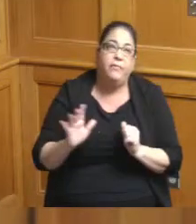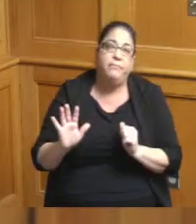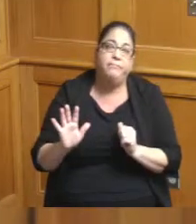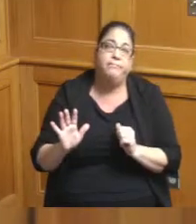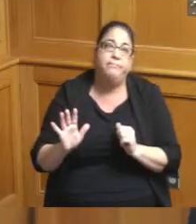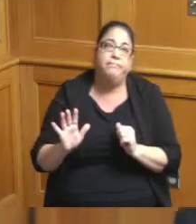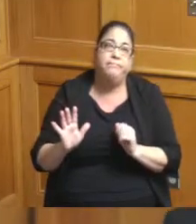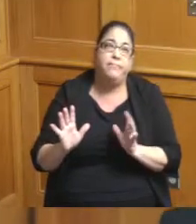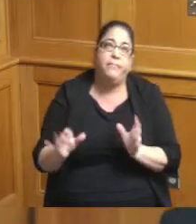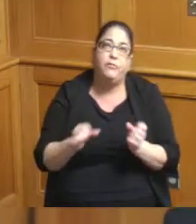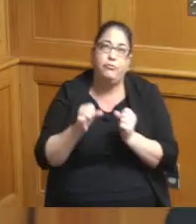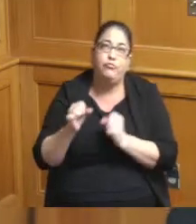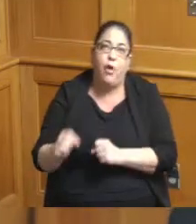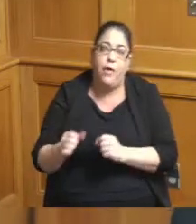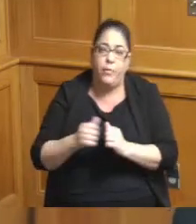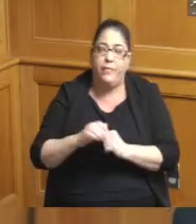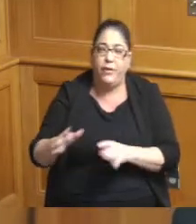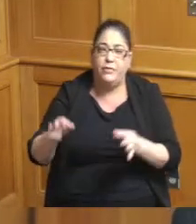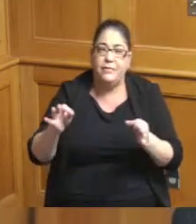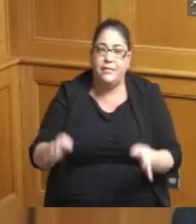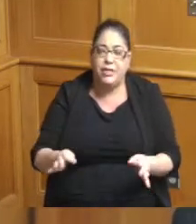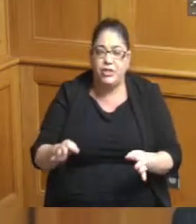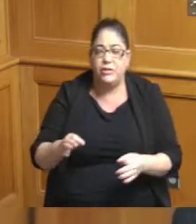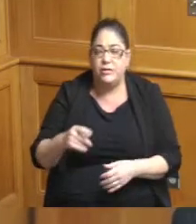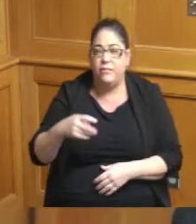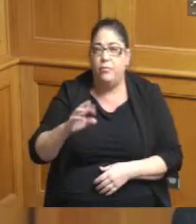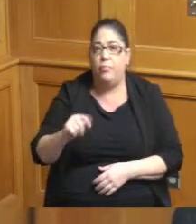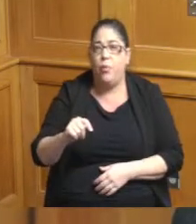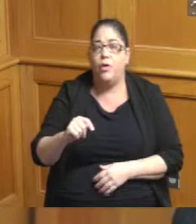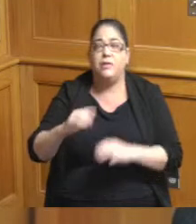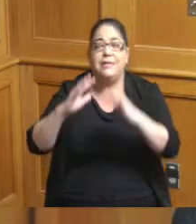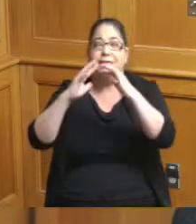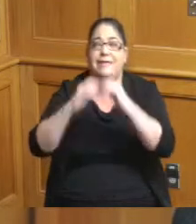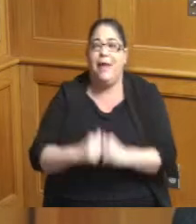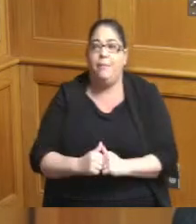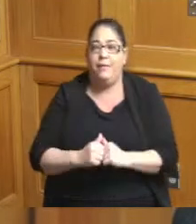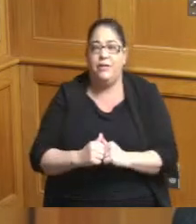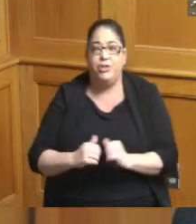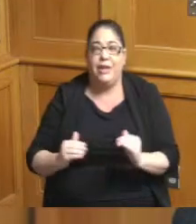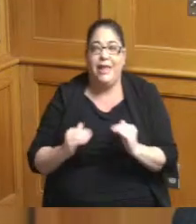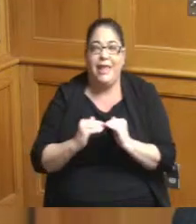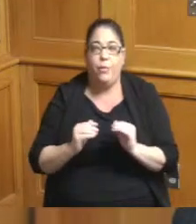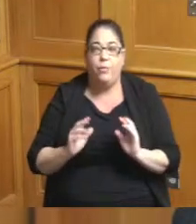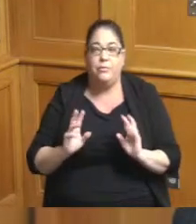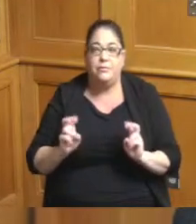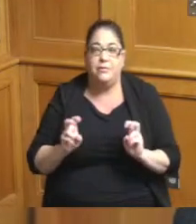strongly with the decision of the court that demolition equals development and I'm still